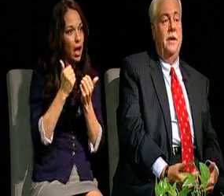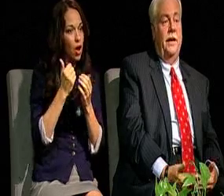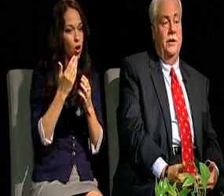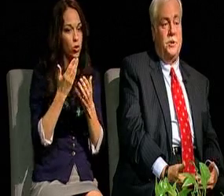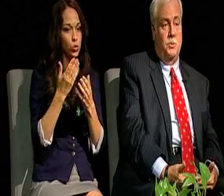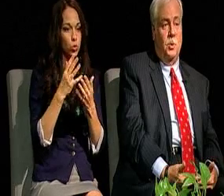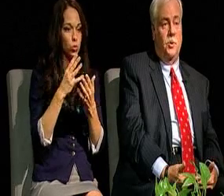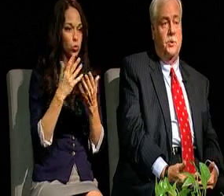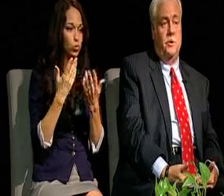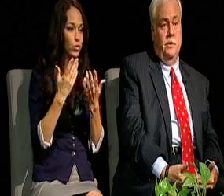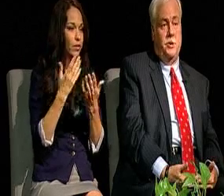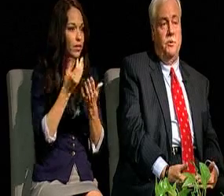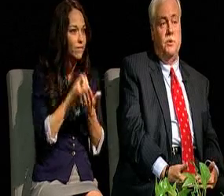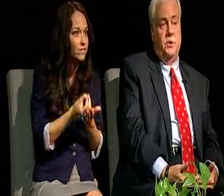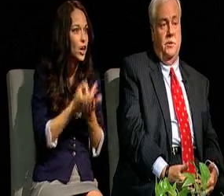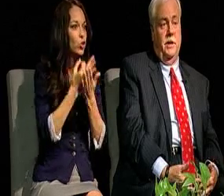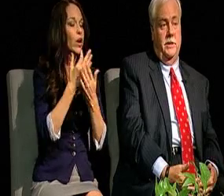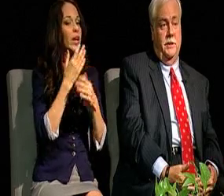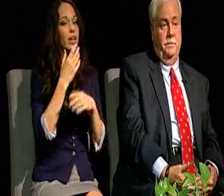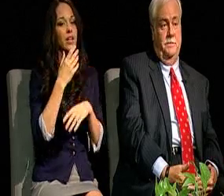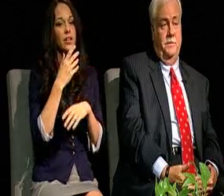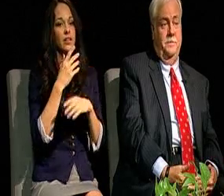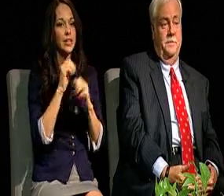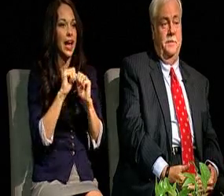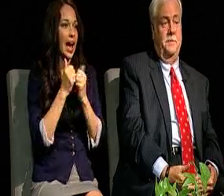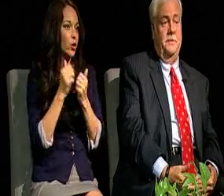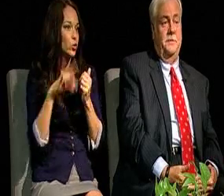how supporters and grassroots are lined up.